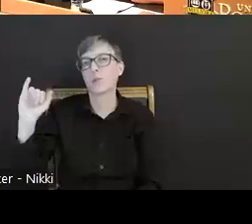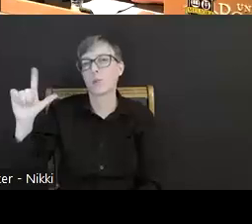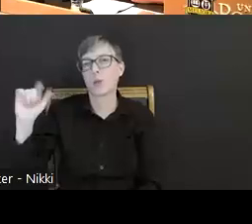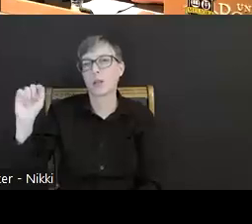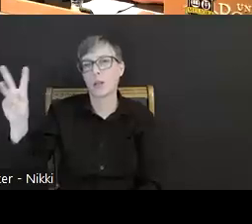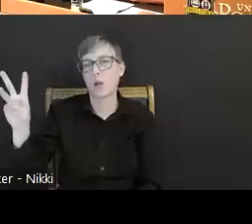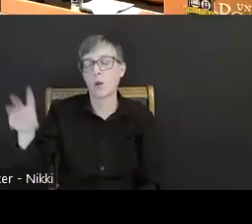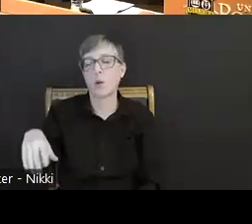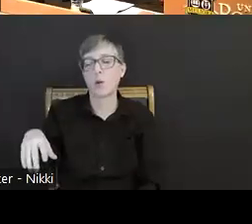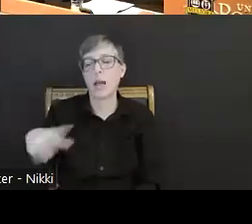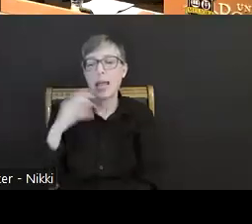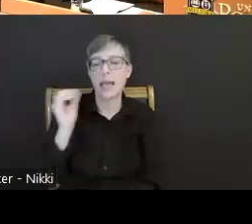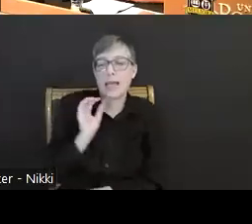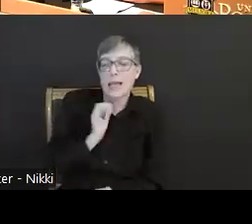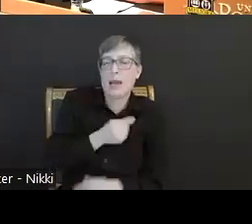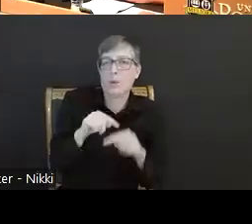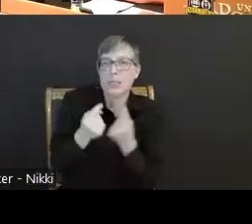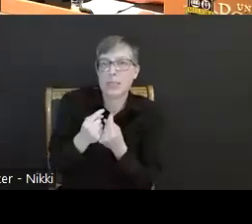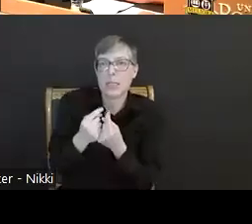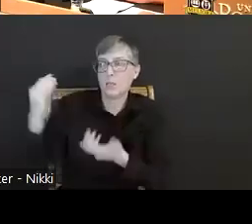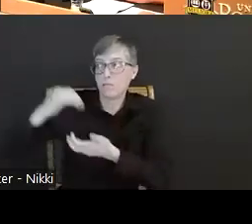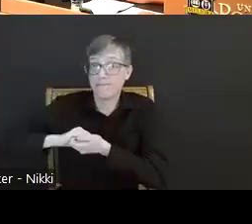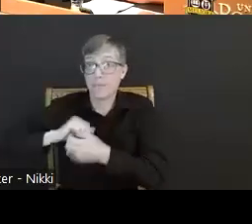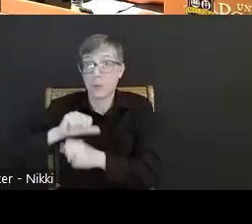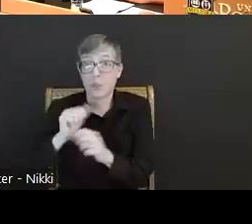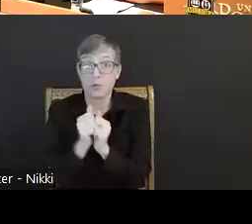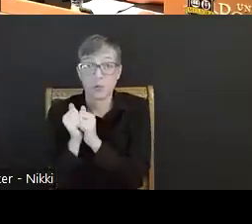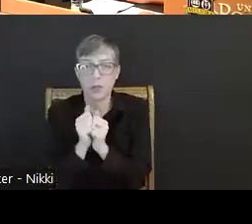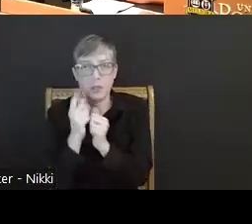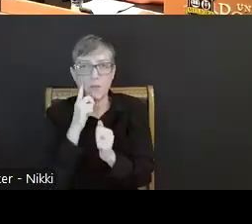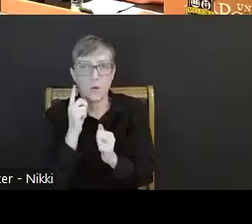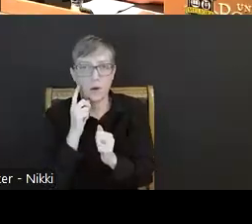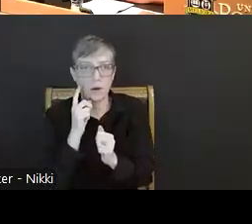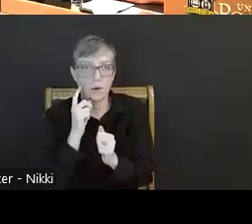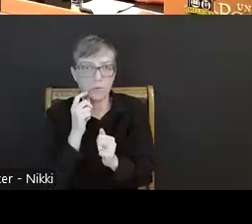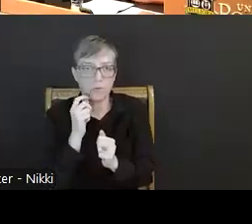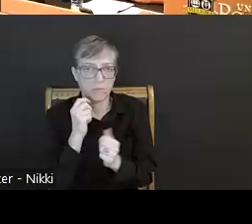a plan and help her with some of these pieces that were quite overwhelming and so so um she